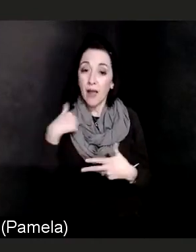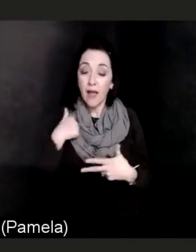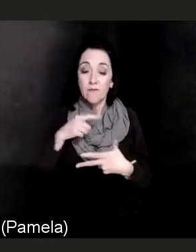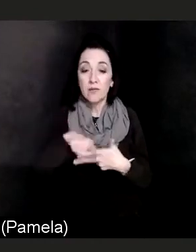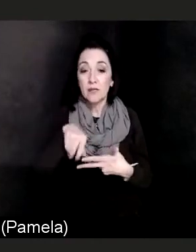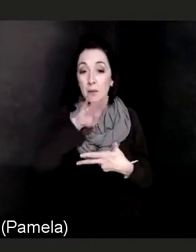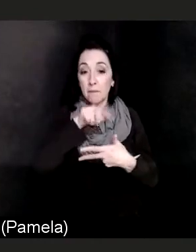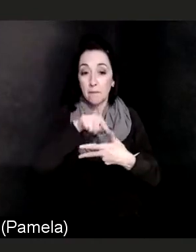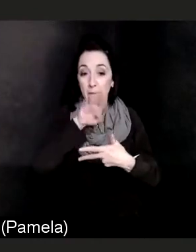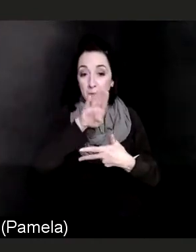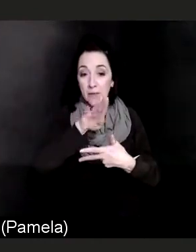B as in boy, 1351,